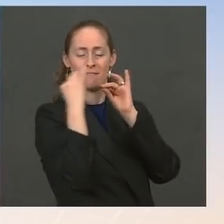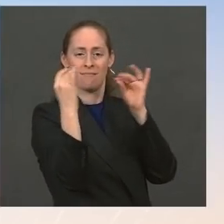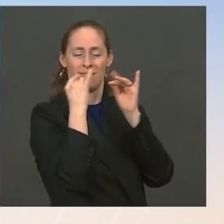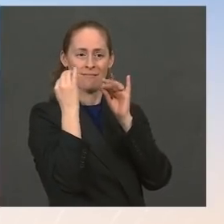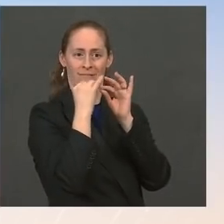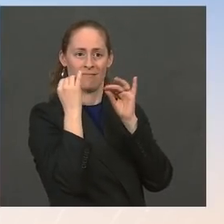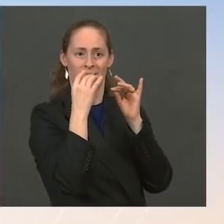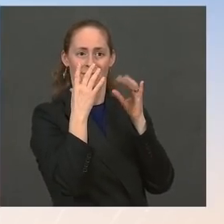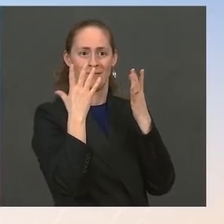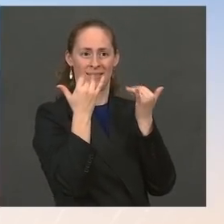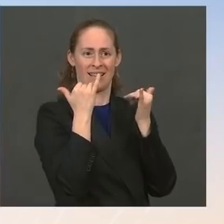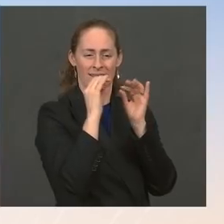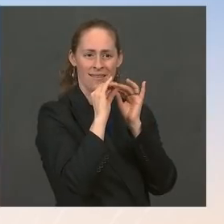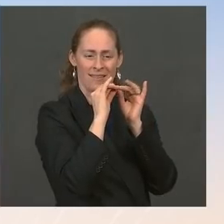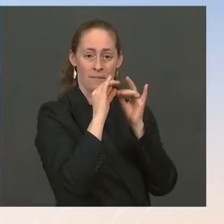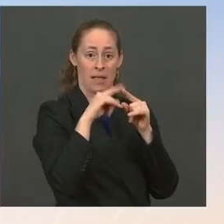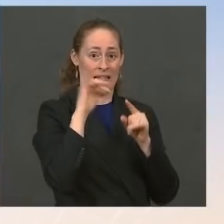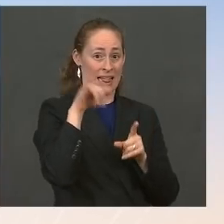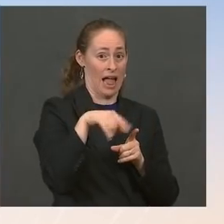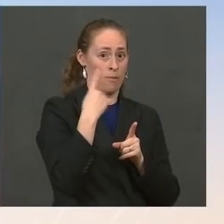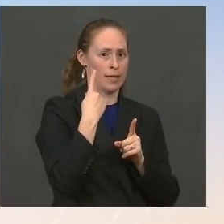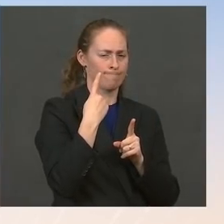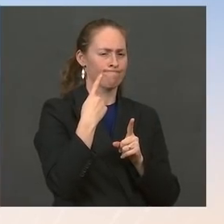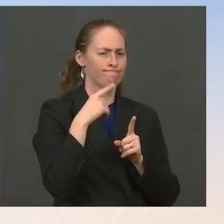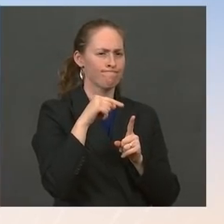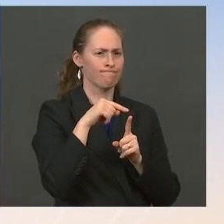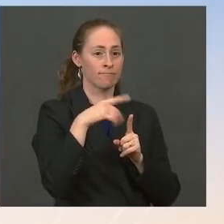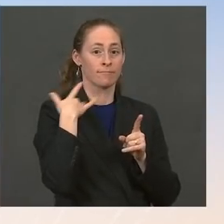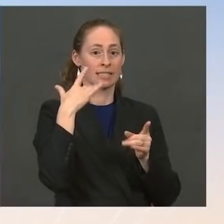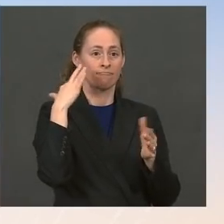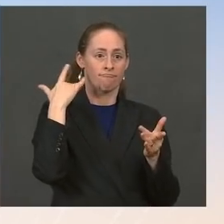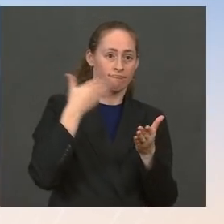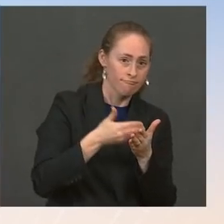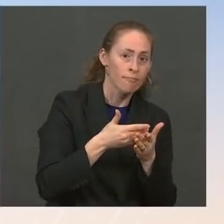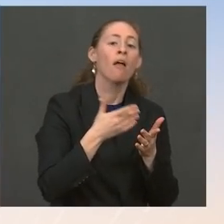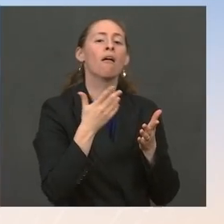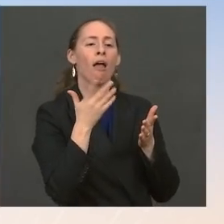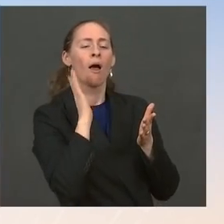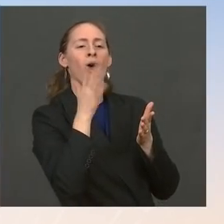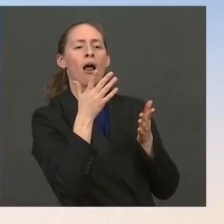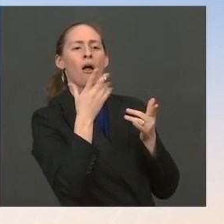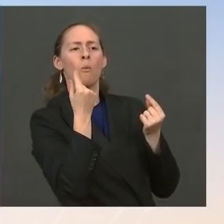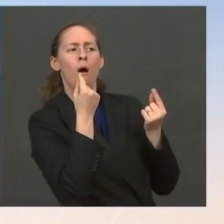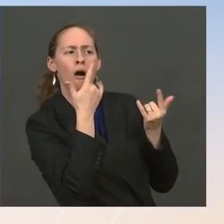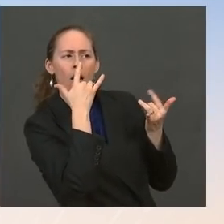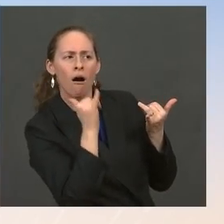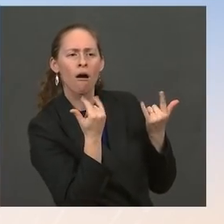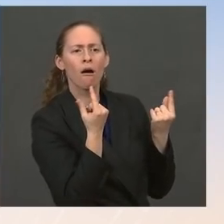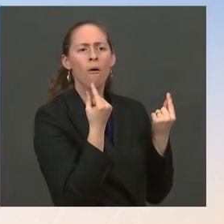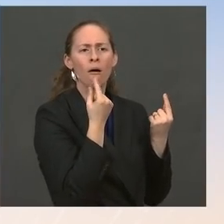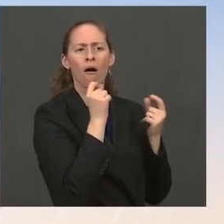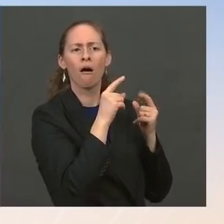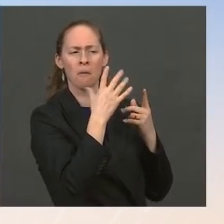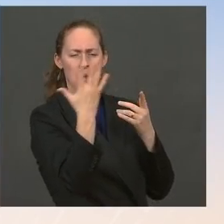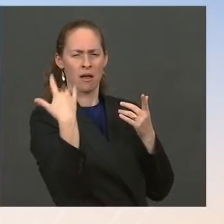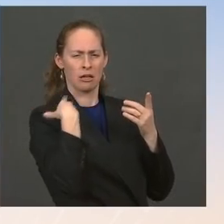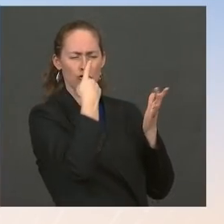Obviously, we would typically work closely with leadership on determining what that might look like. Let me see if there's more we can report on that to you. The Press: And then, yesterday,